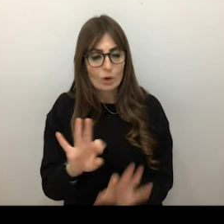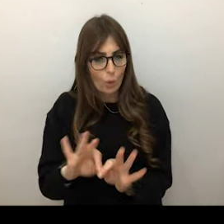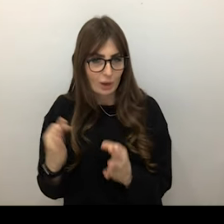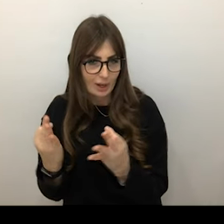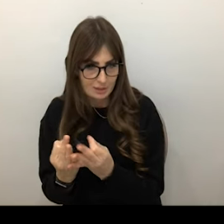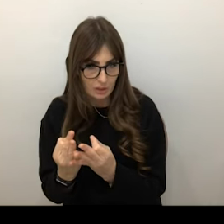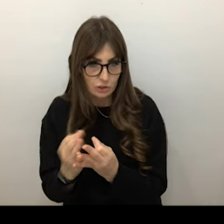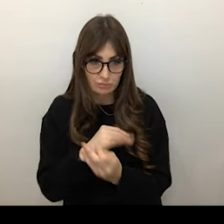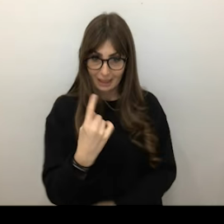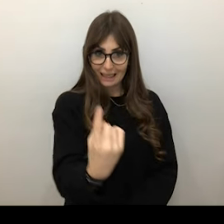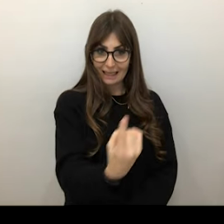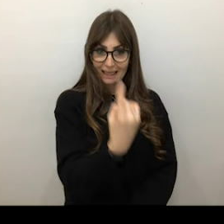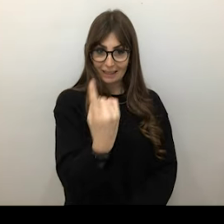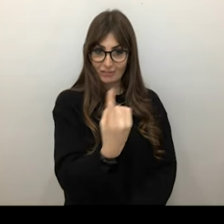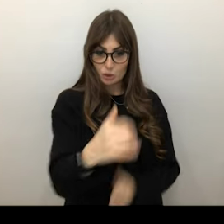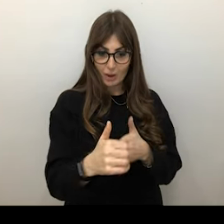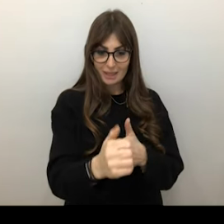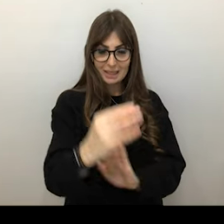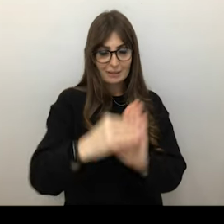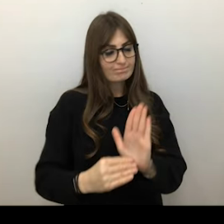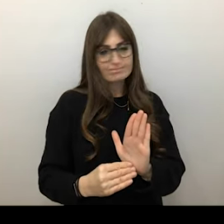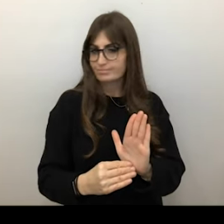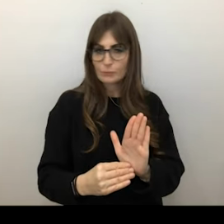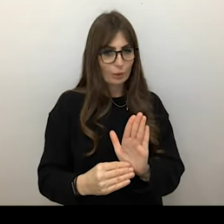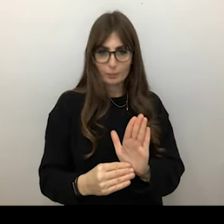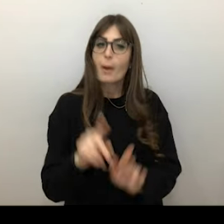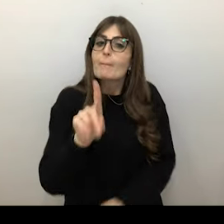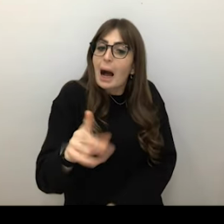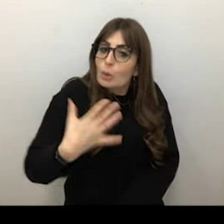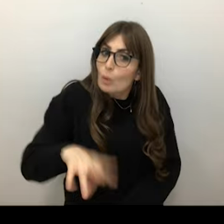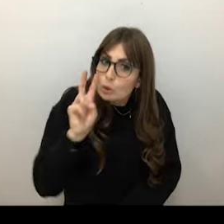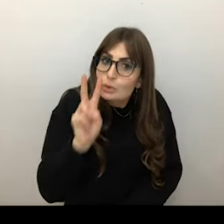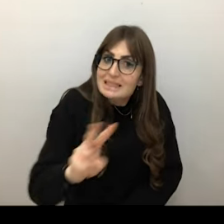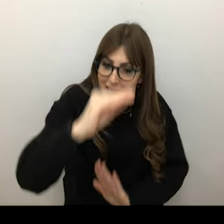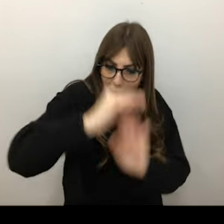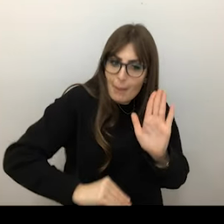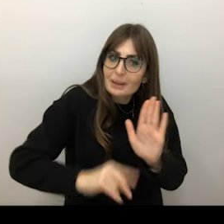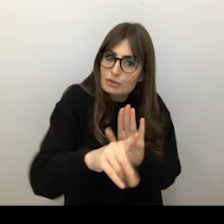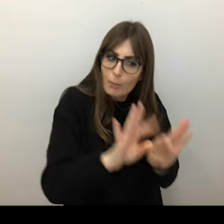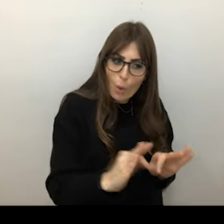It's not open to individuals as lead applicants. But we do really want to see applications from organisations